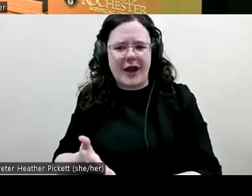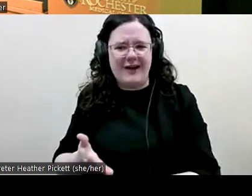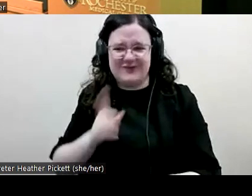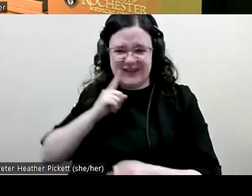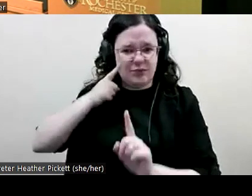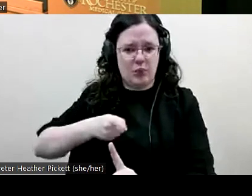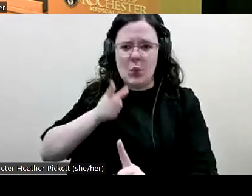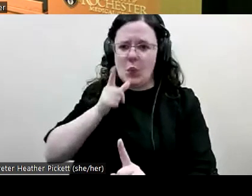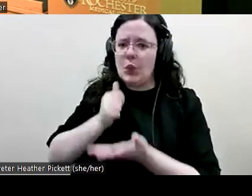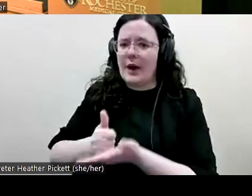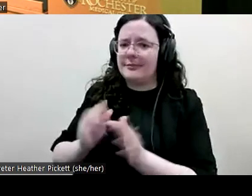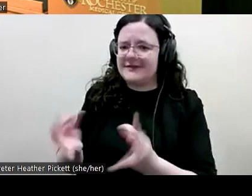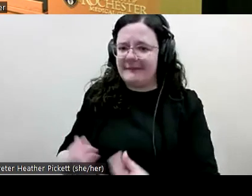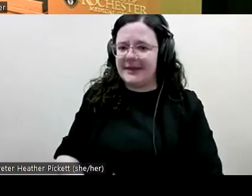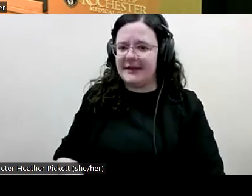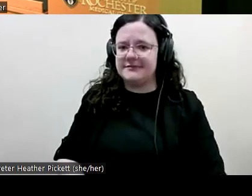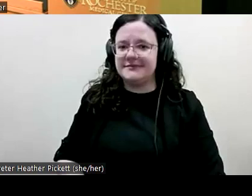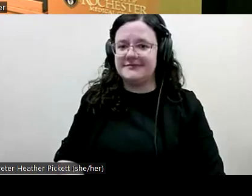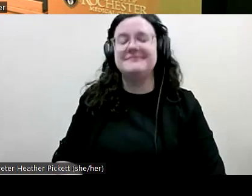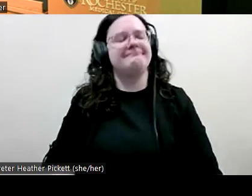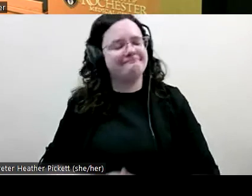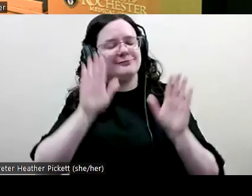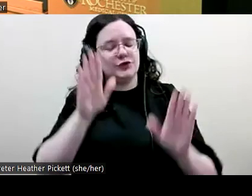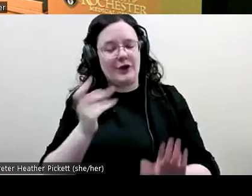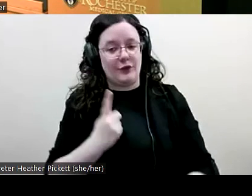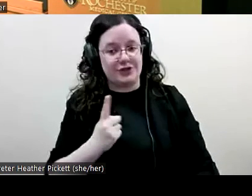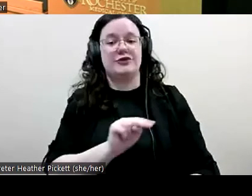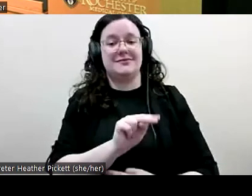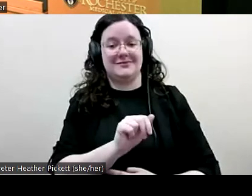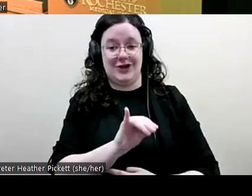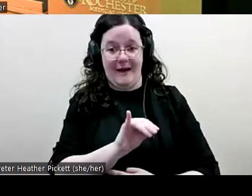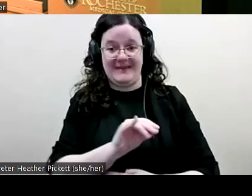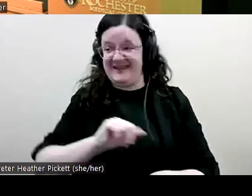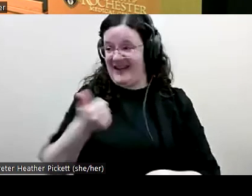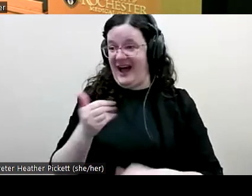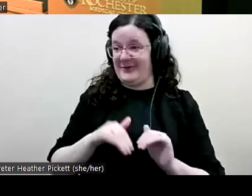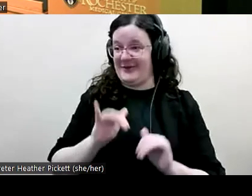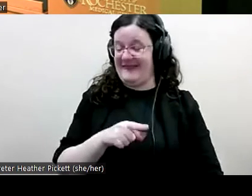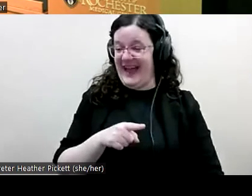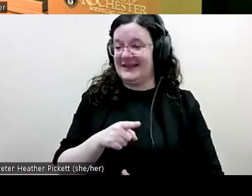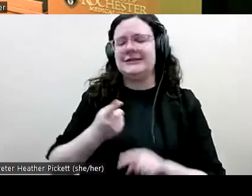than Nami um it kind of depends on organizations you know in people's States so um you know there's